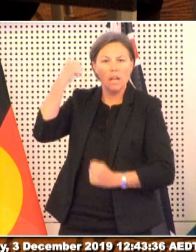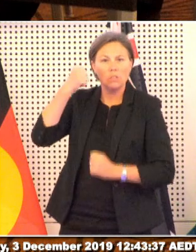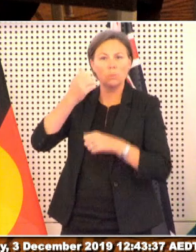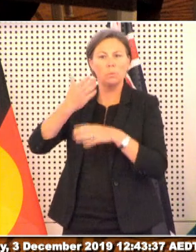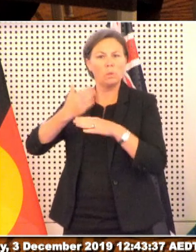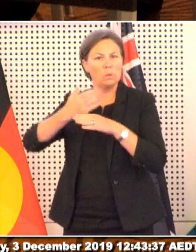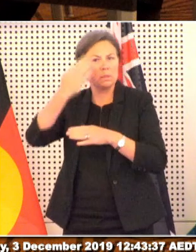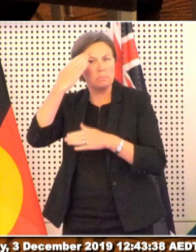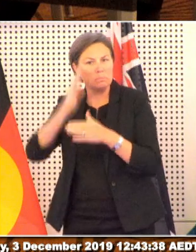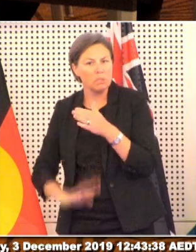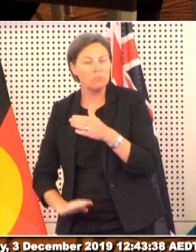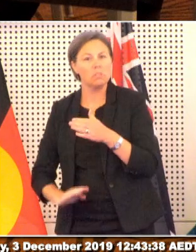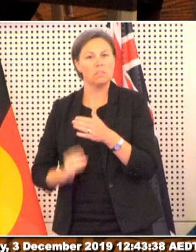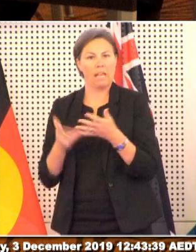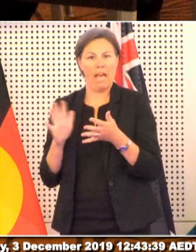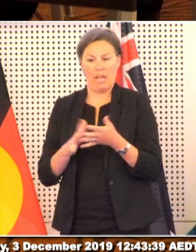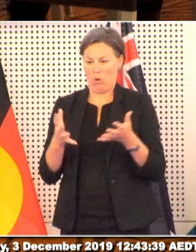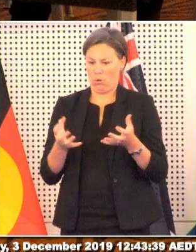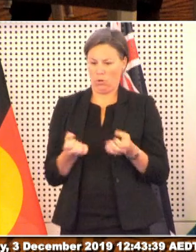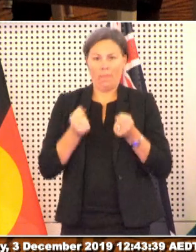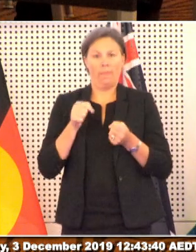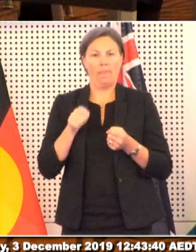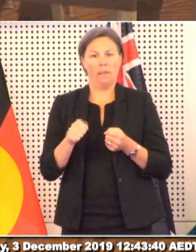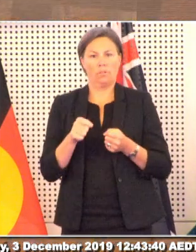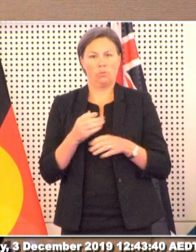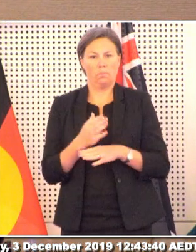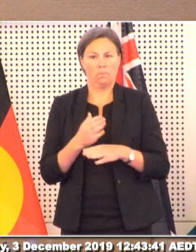that brought you to the role of Public Advocate? Yes.